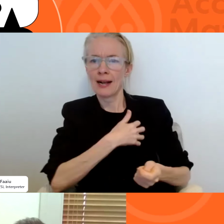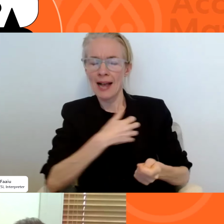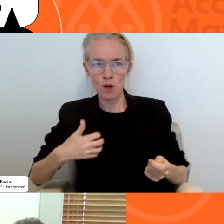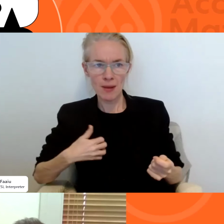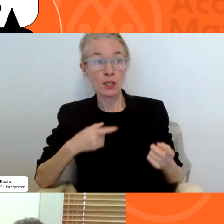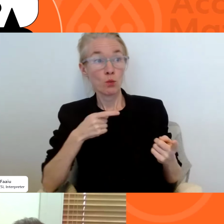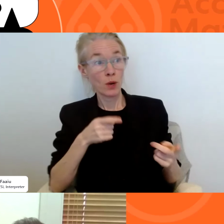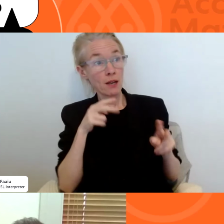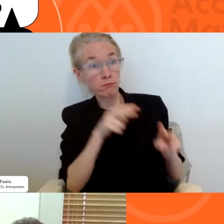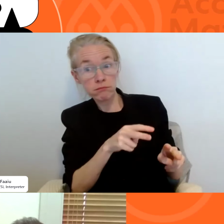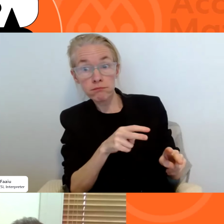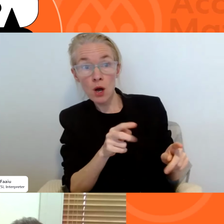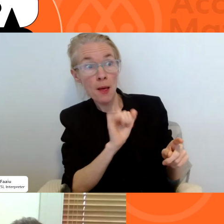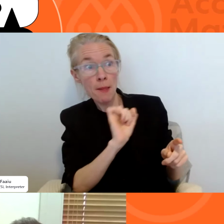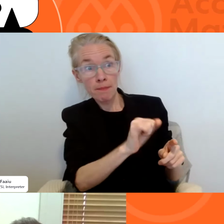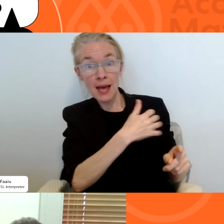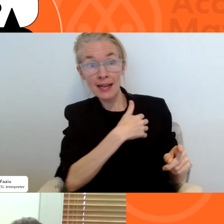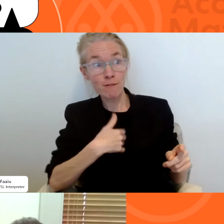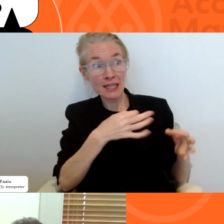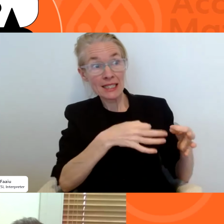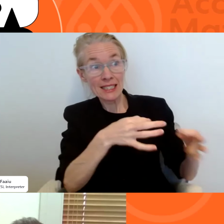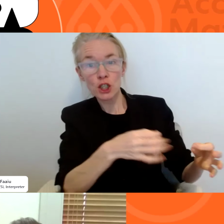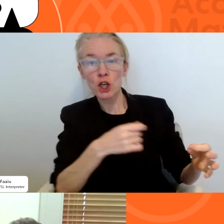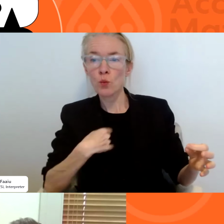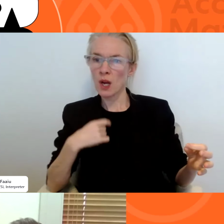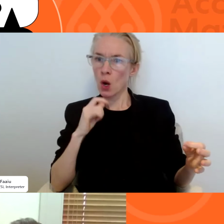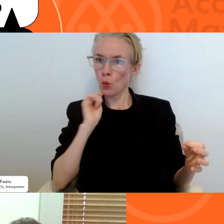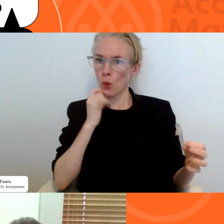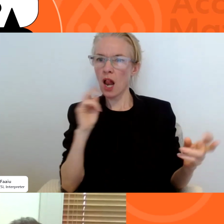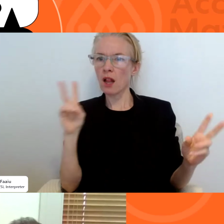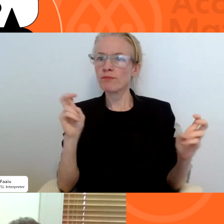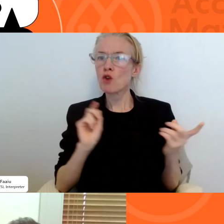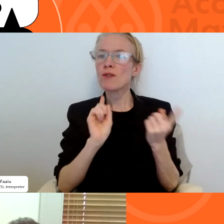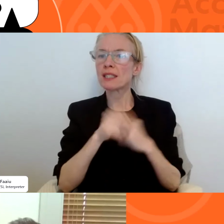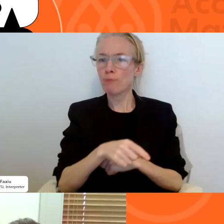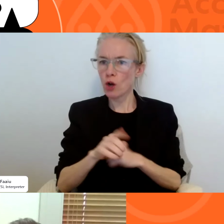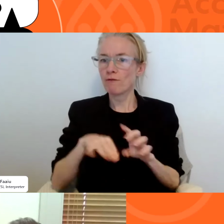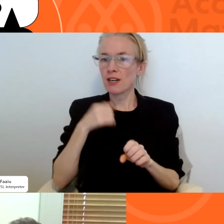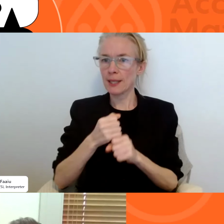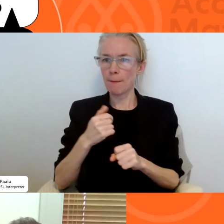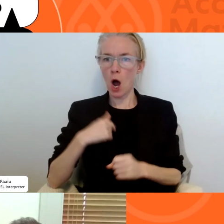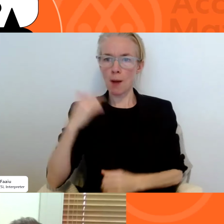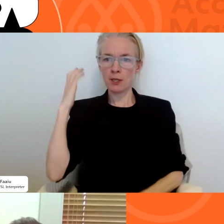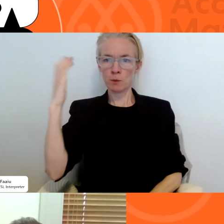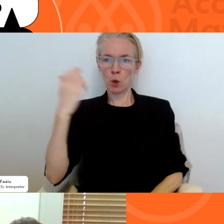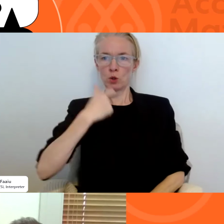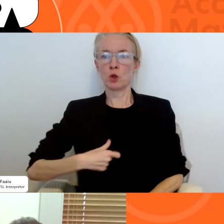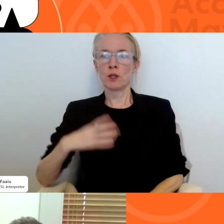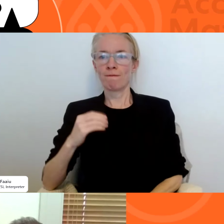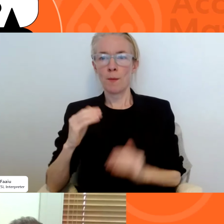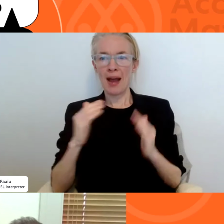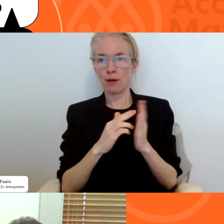view that we just oppose it. If it's a good idea we say so. We haven't seen too many good ideas, that's why we haven't said it very